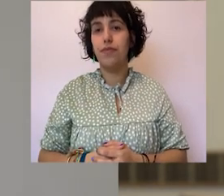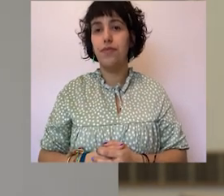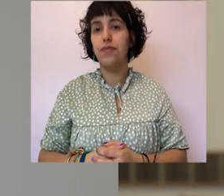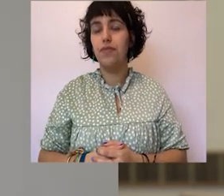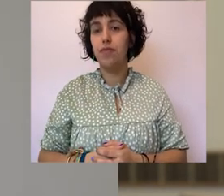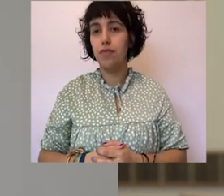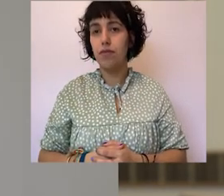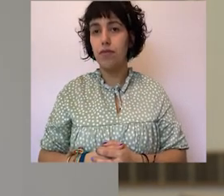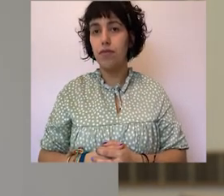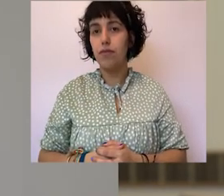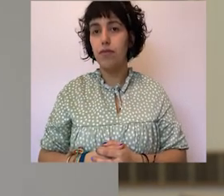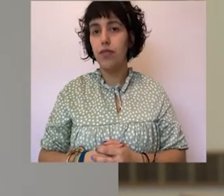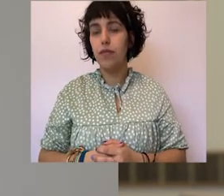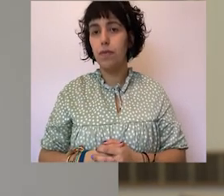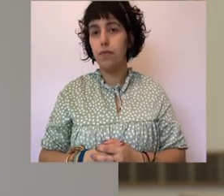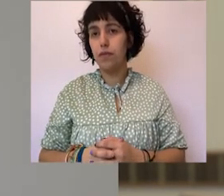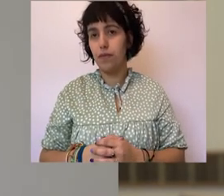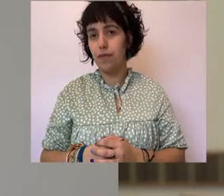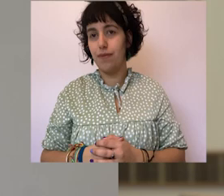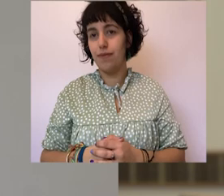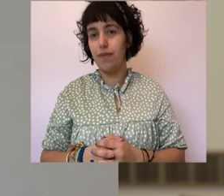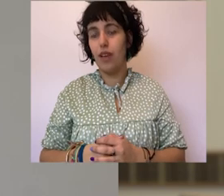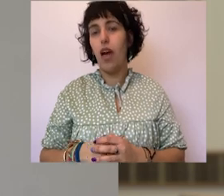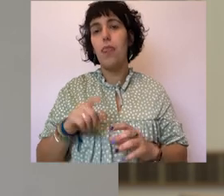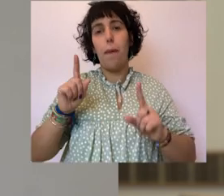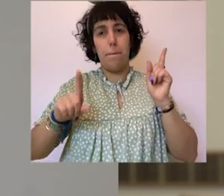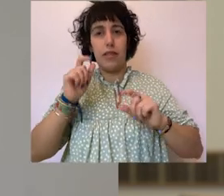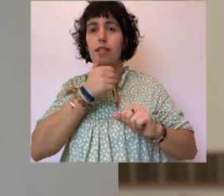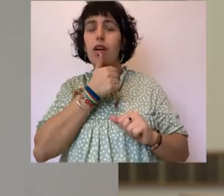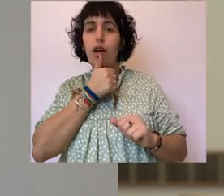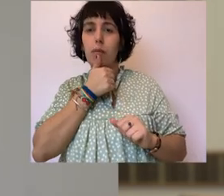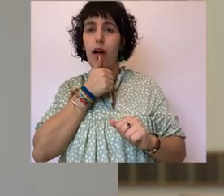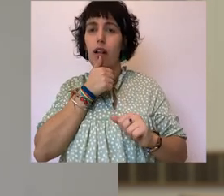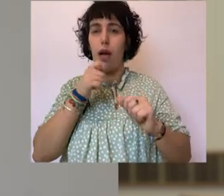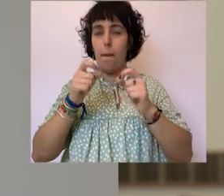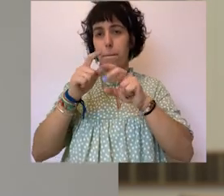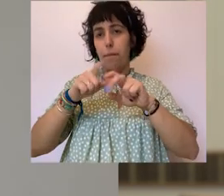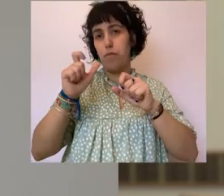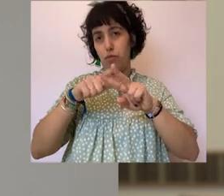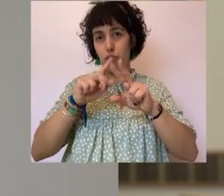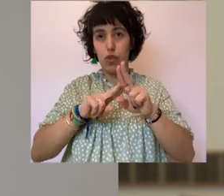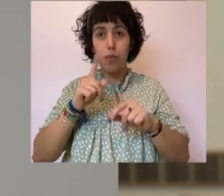Okay, you can have a look. Okay, I'm open to it. -Finger